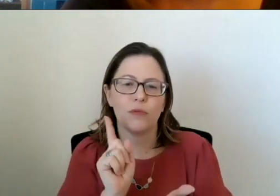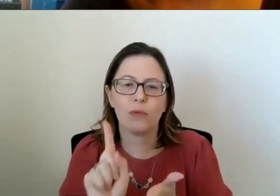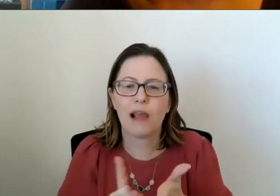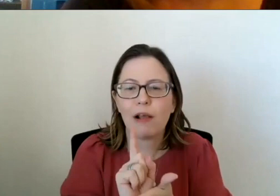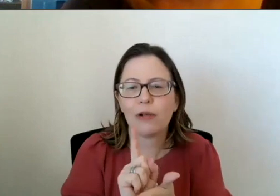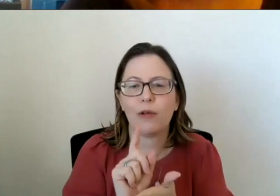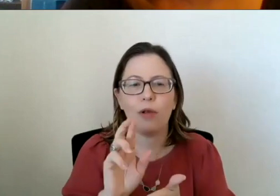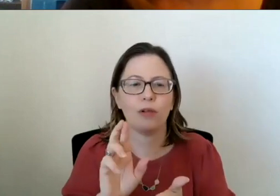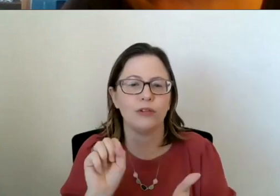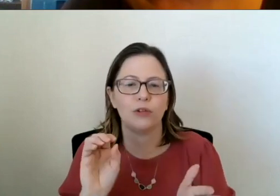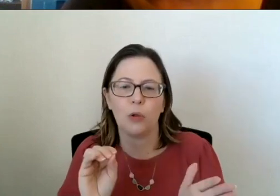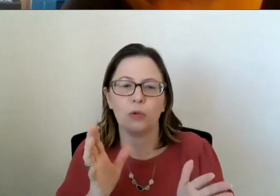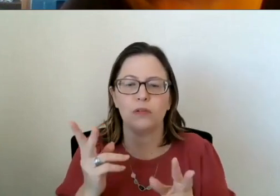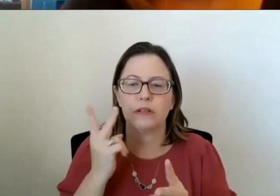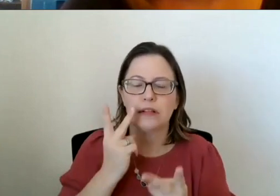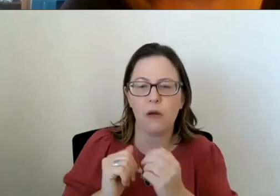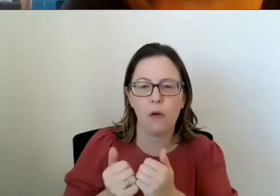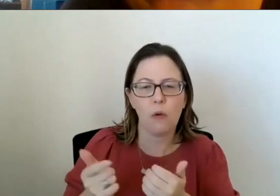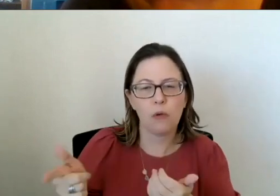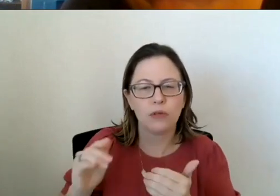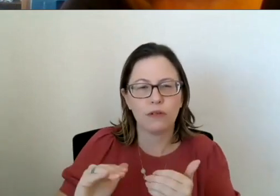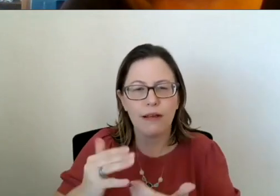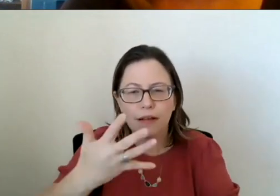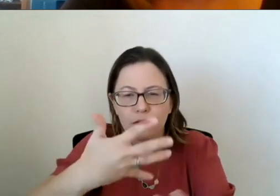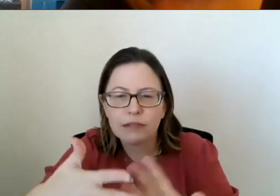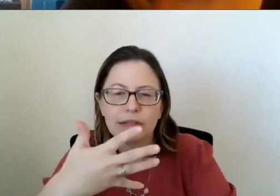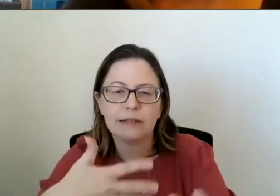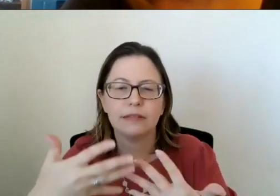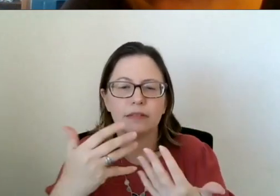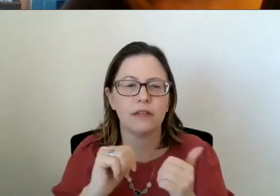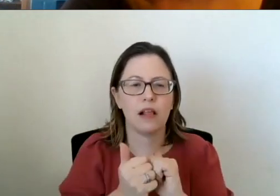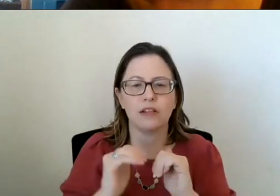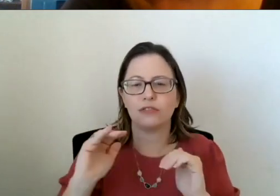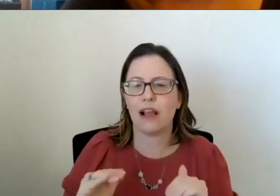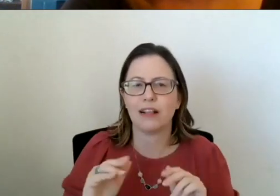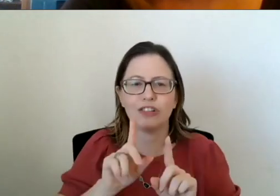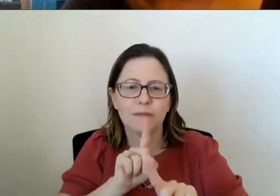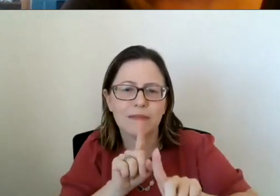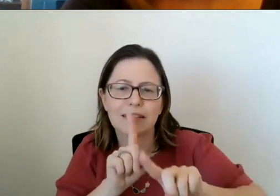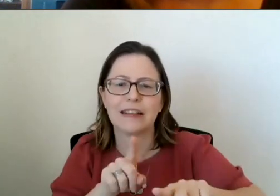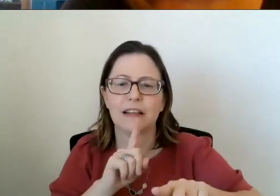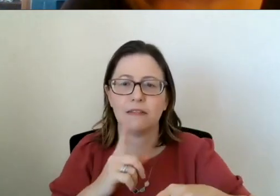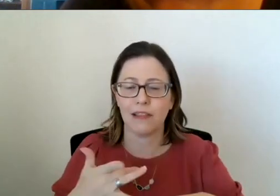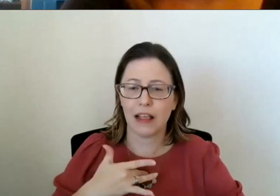class just for a few hours or so, just to get an idea of what the environment is like for the